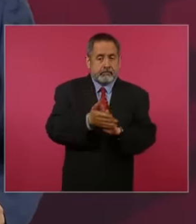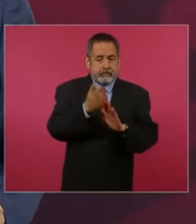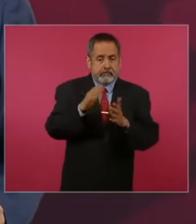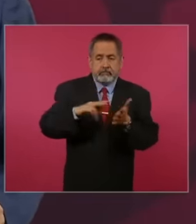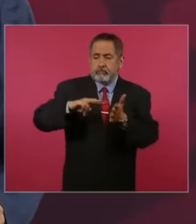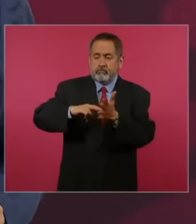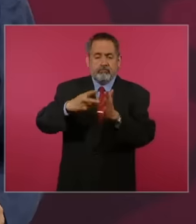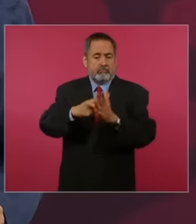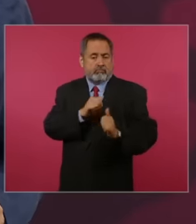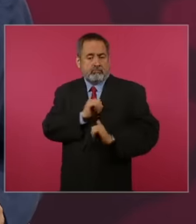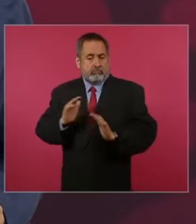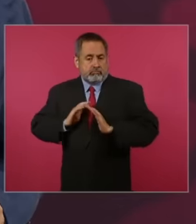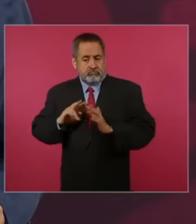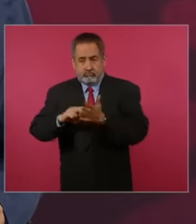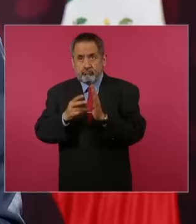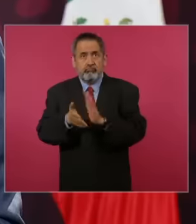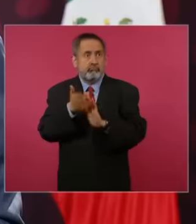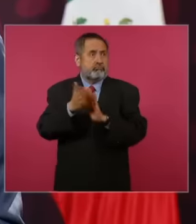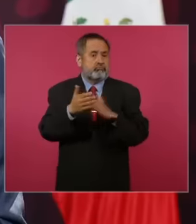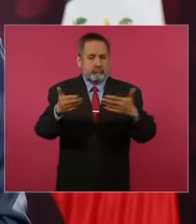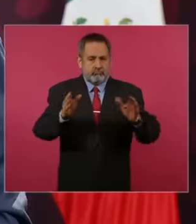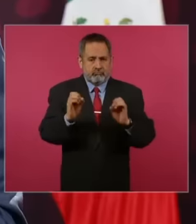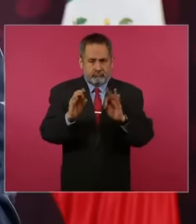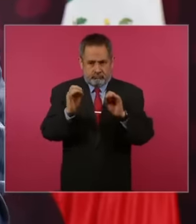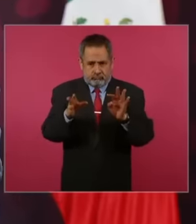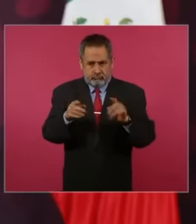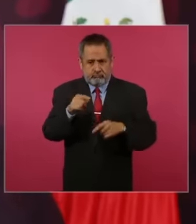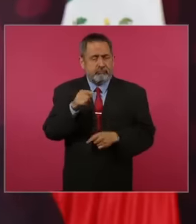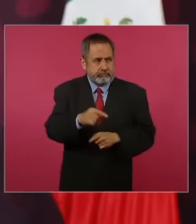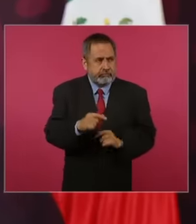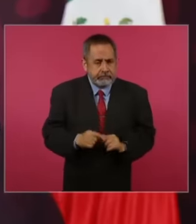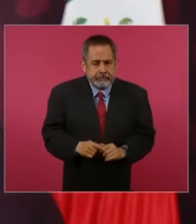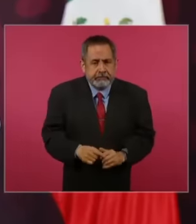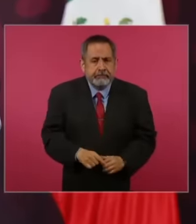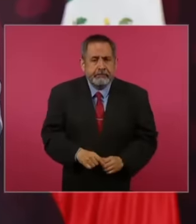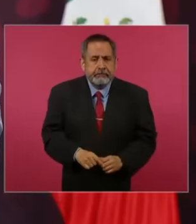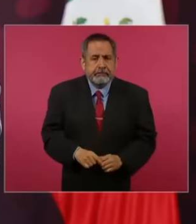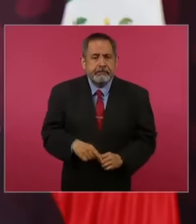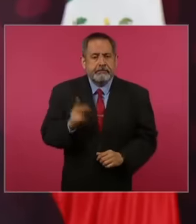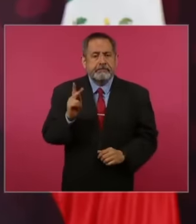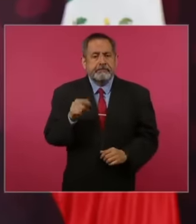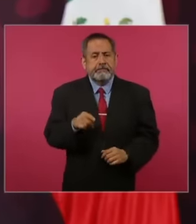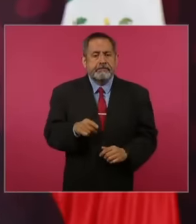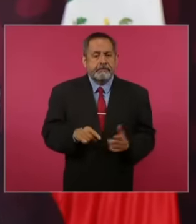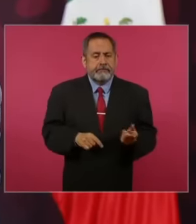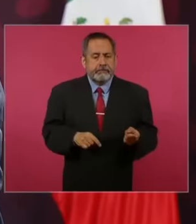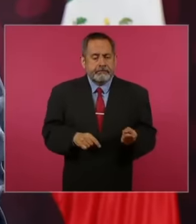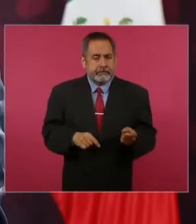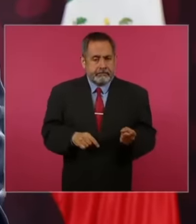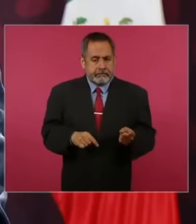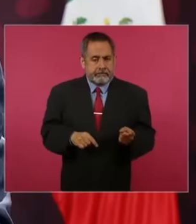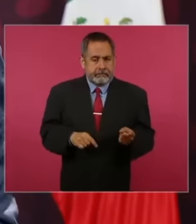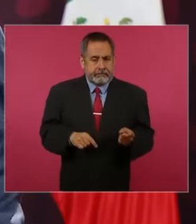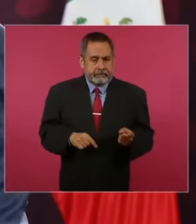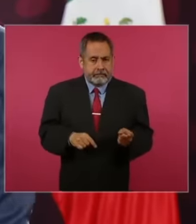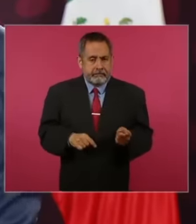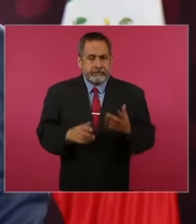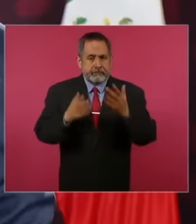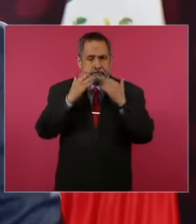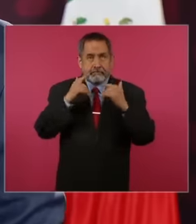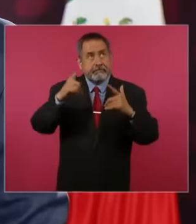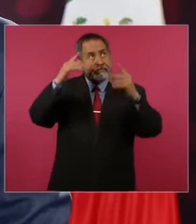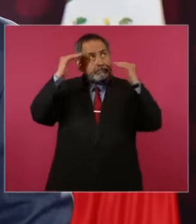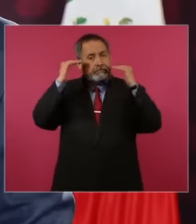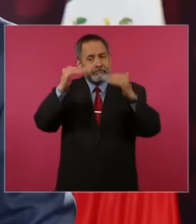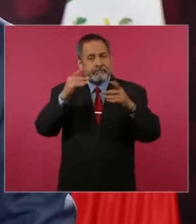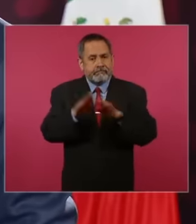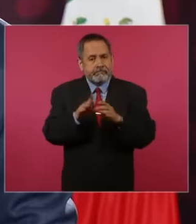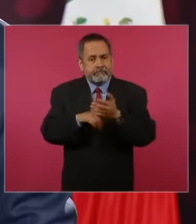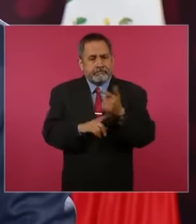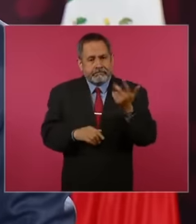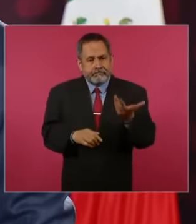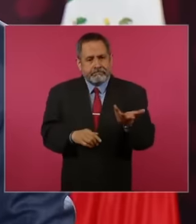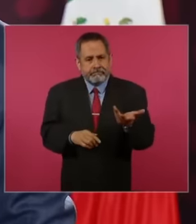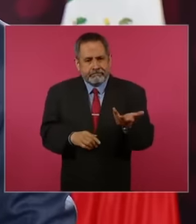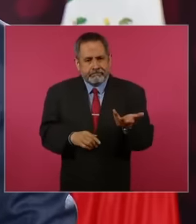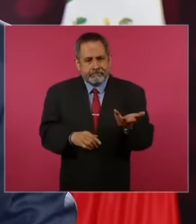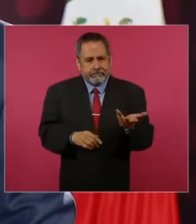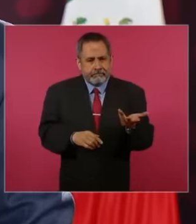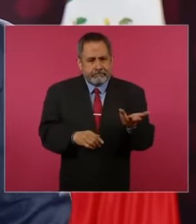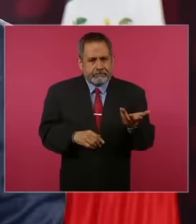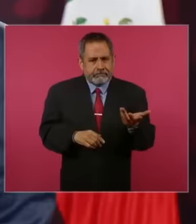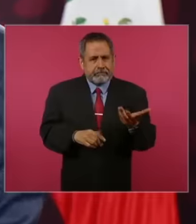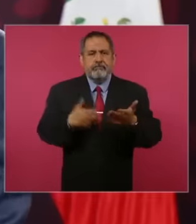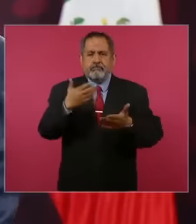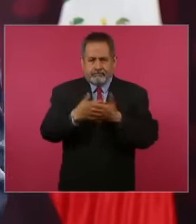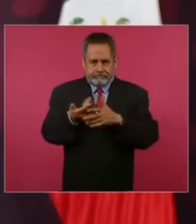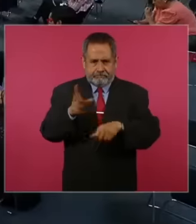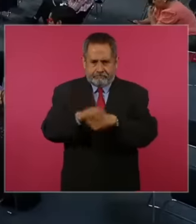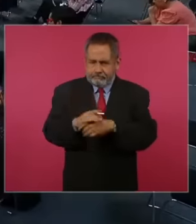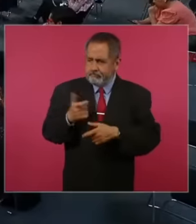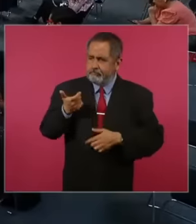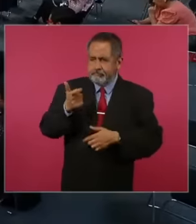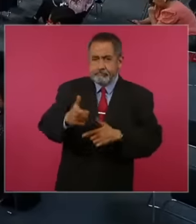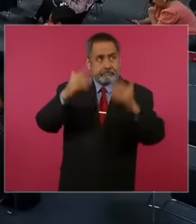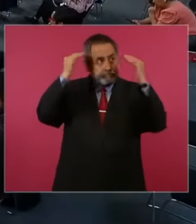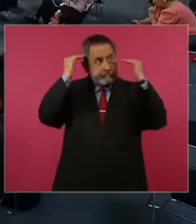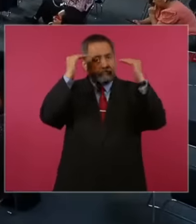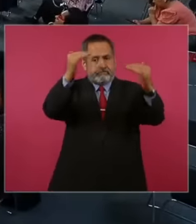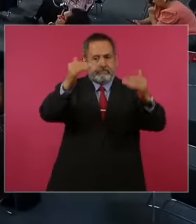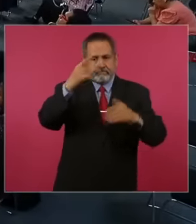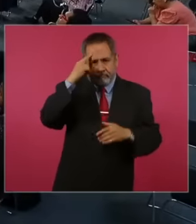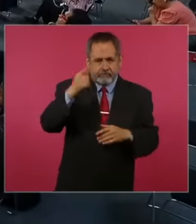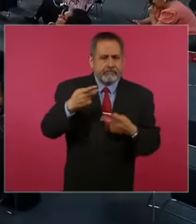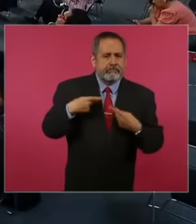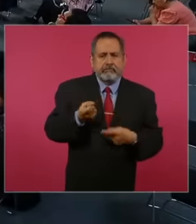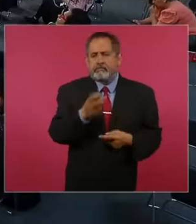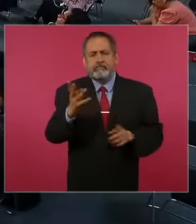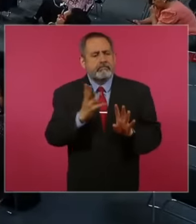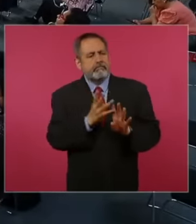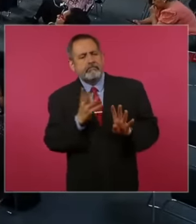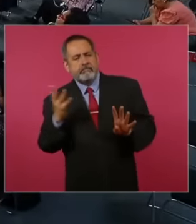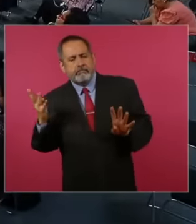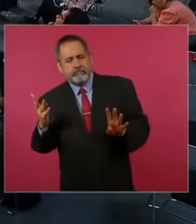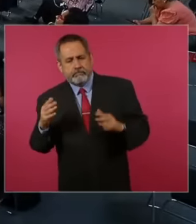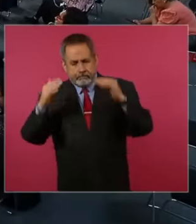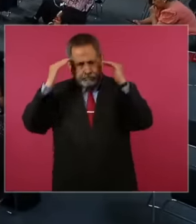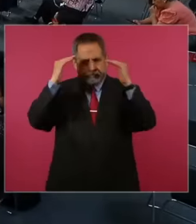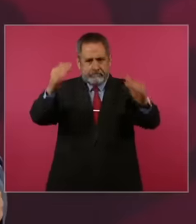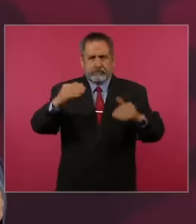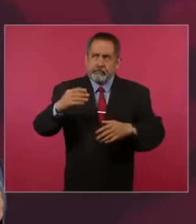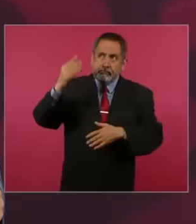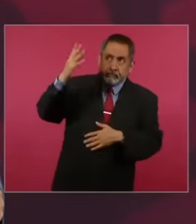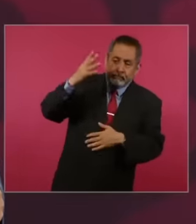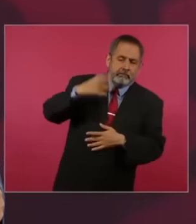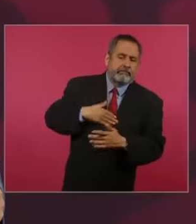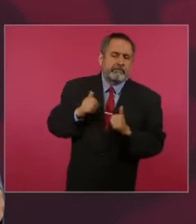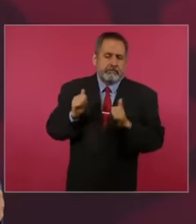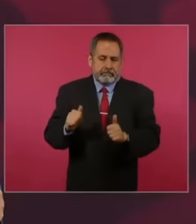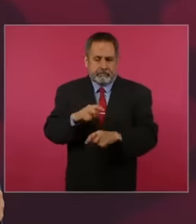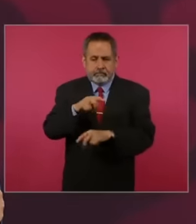the branches were built by military engineers, but there was no roof and it was already authorized to have places so that